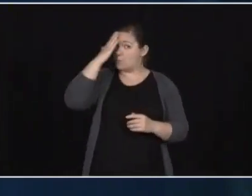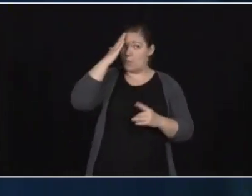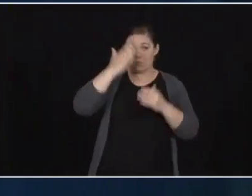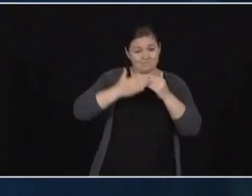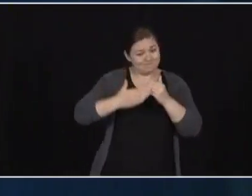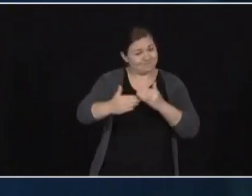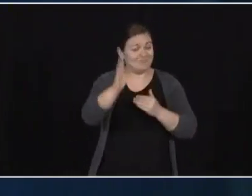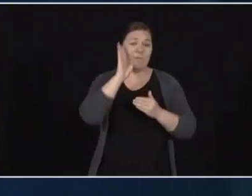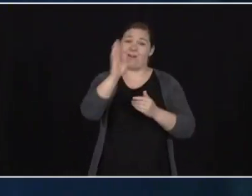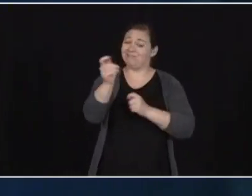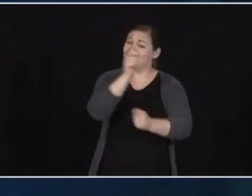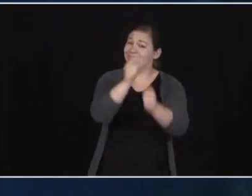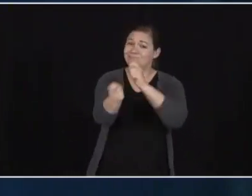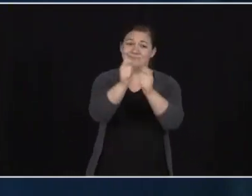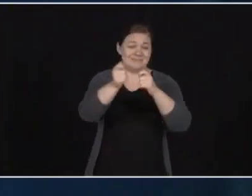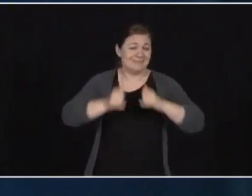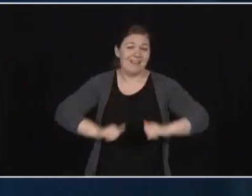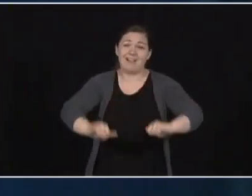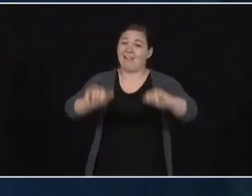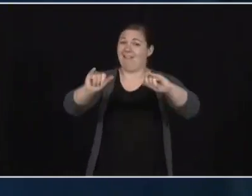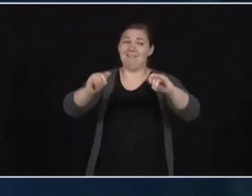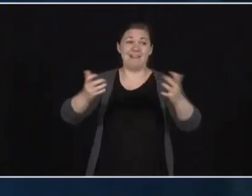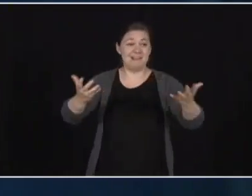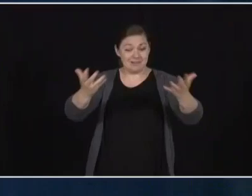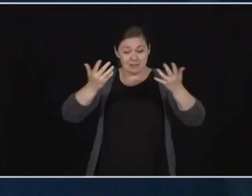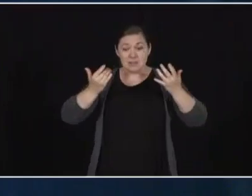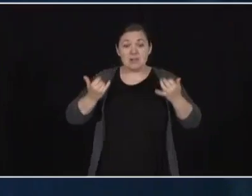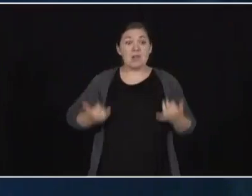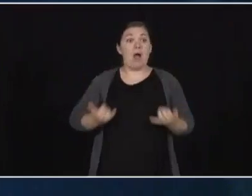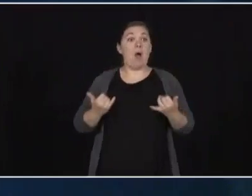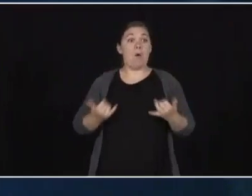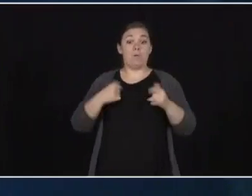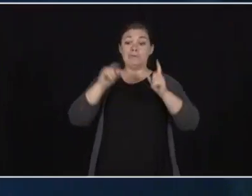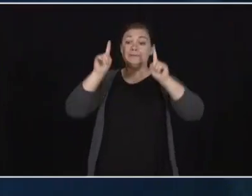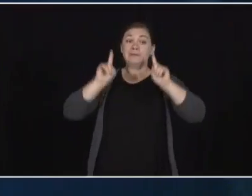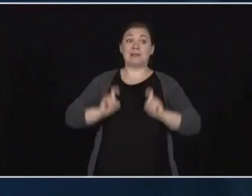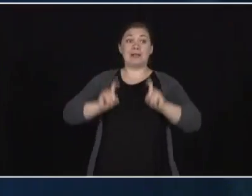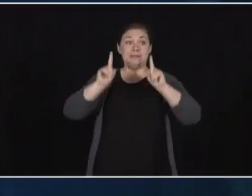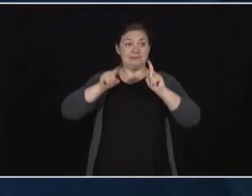continue to change and evolve. So what is happening now with the testing approach is really fundamentally across the